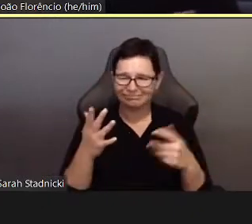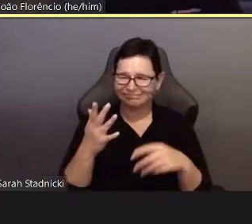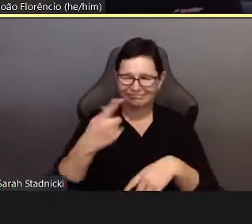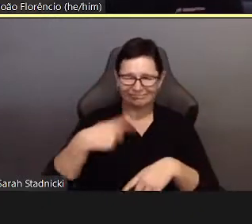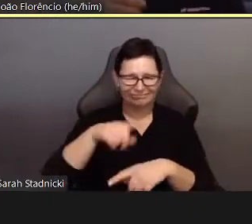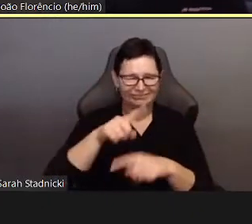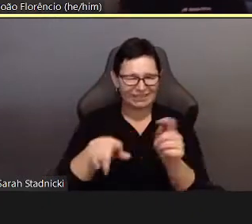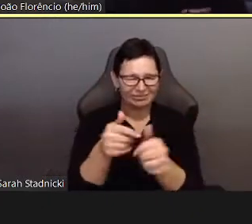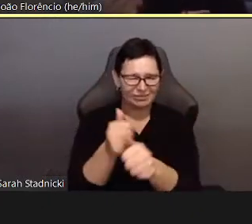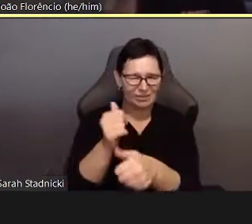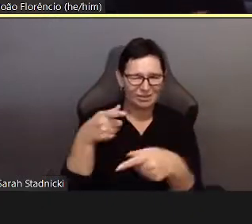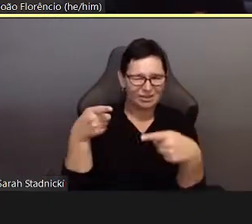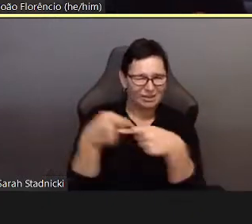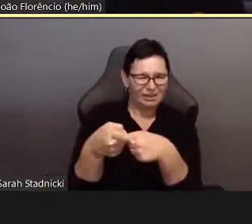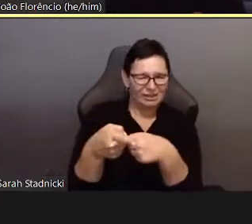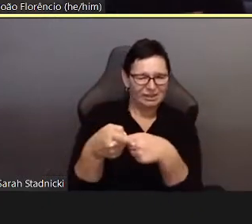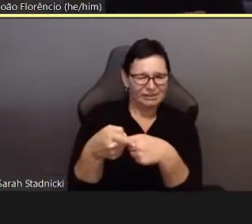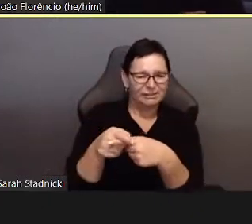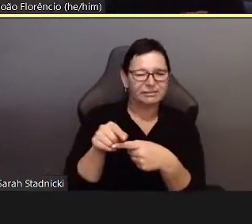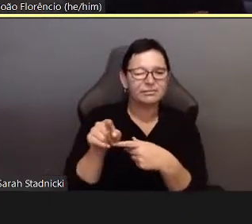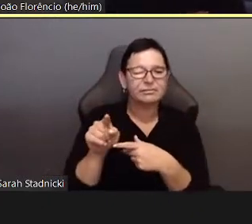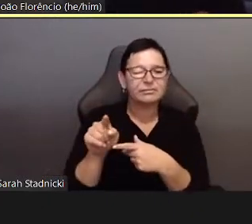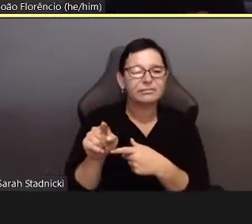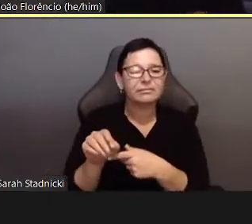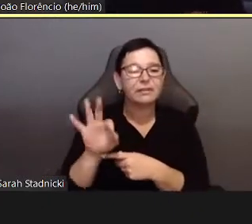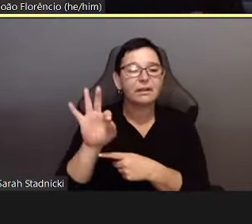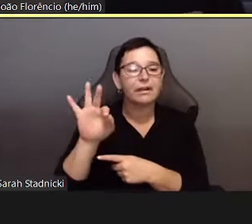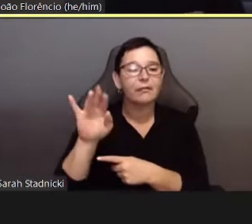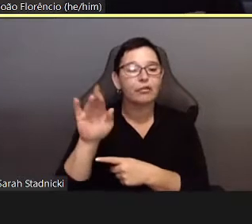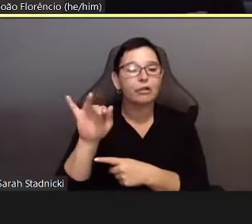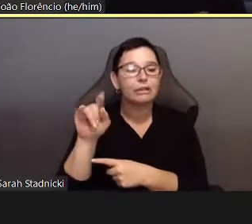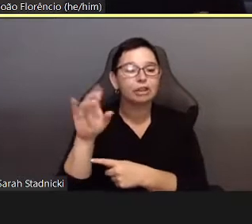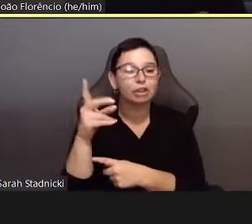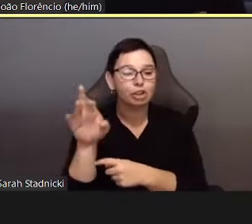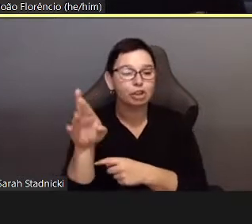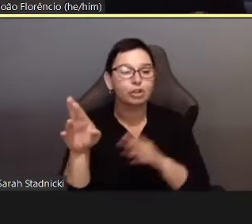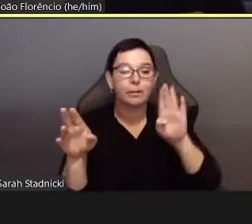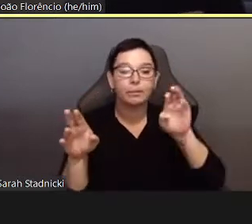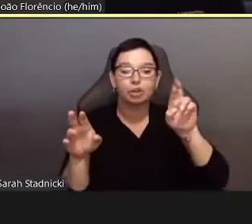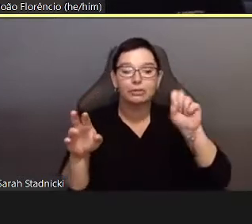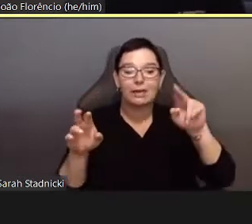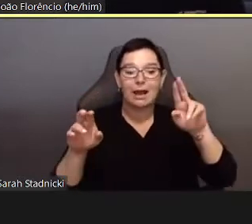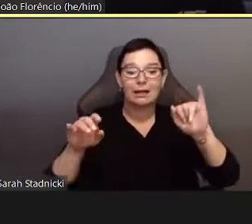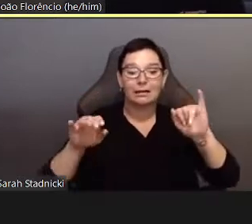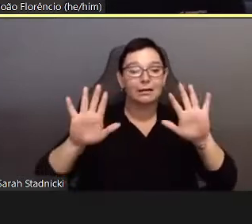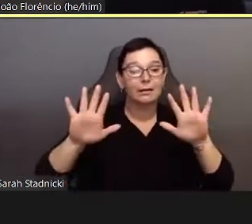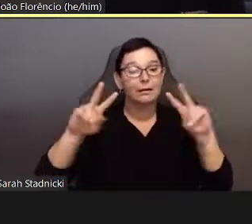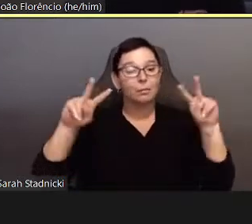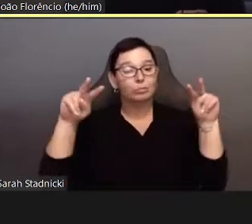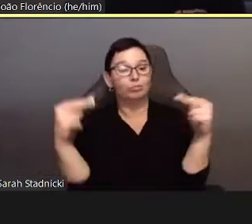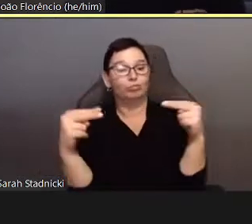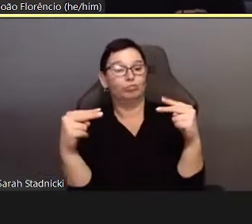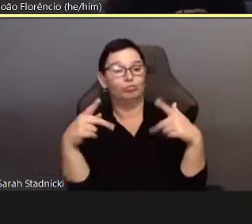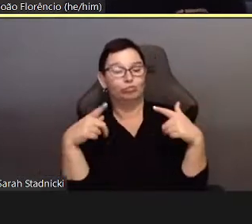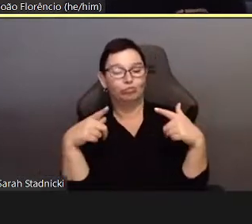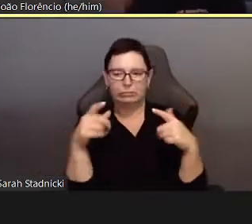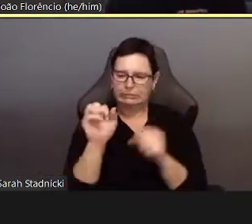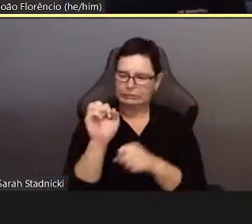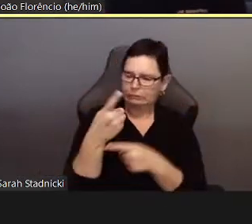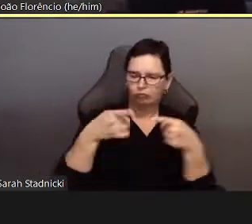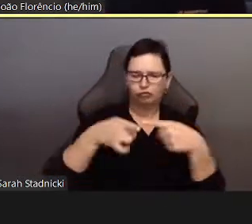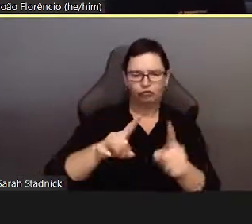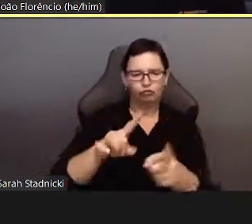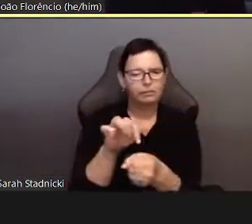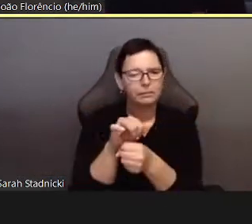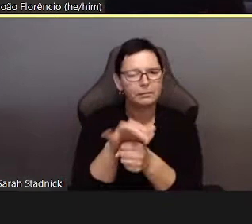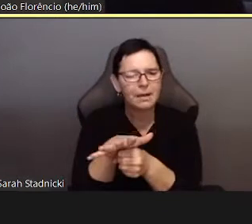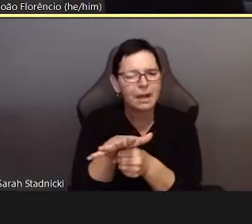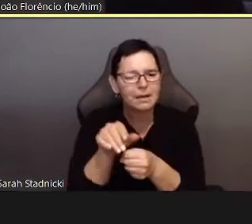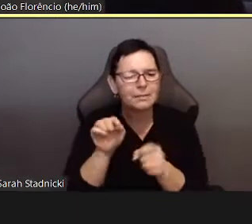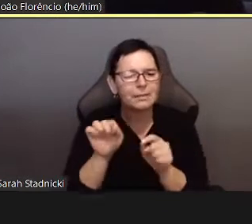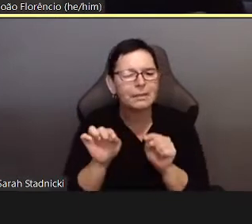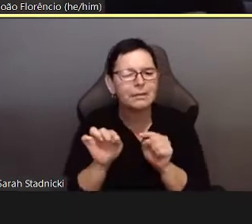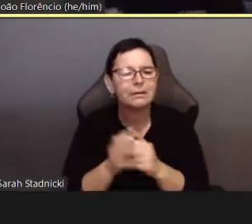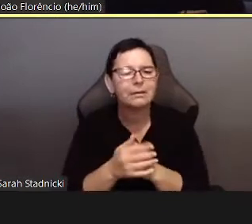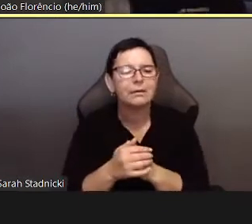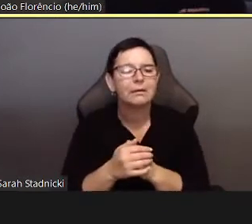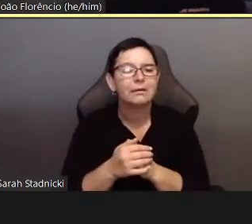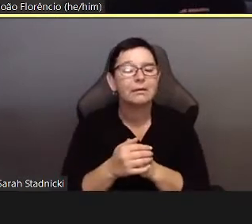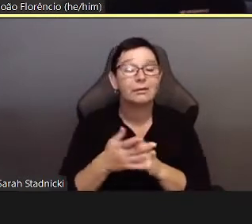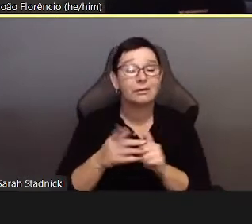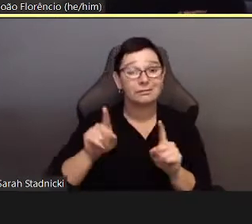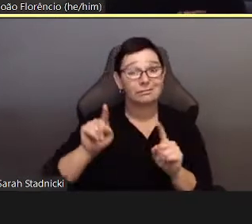So there is an apparent inalienable - oh my God -